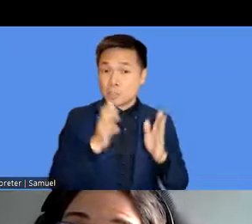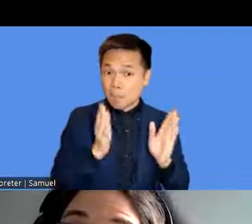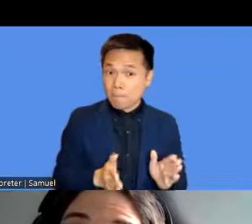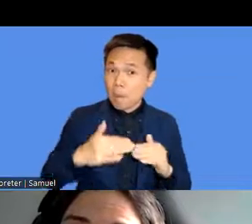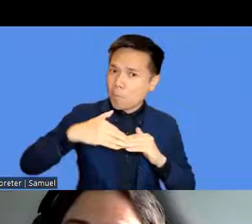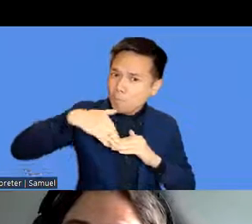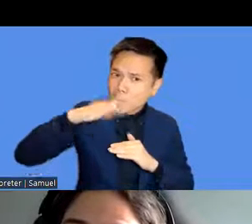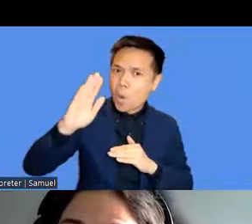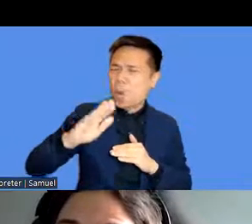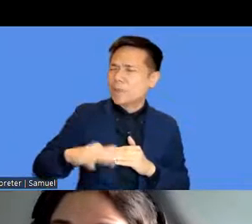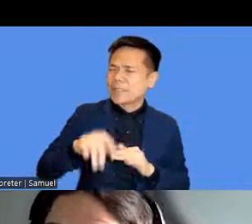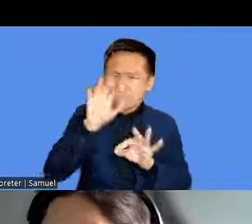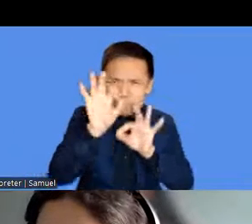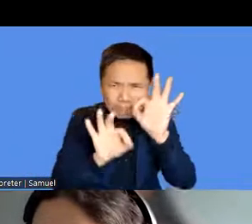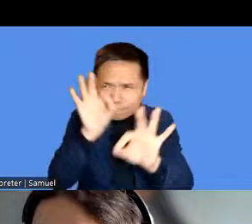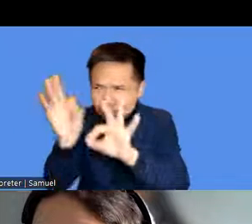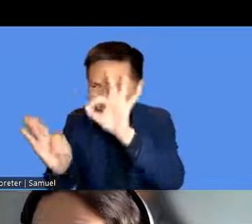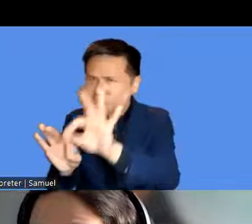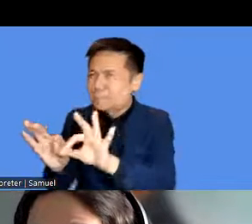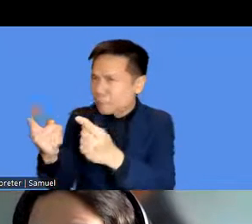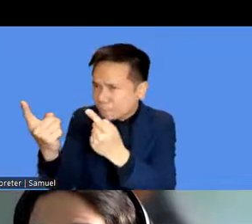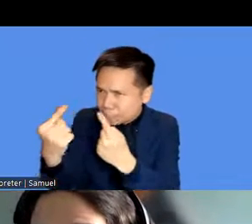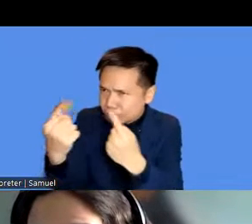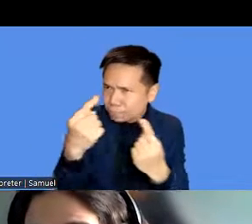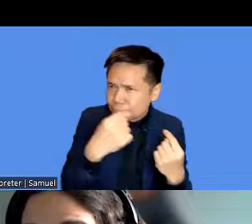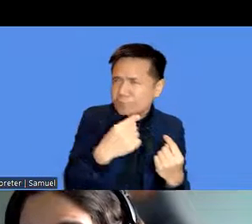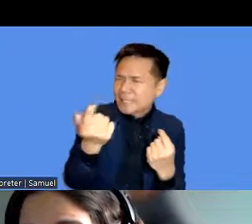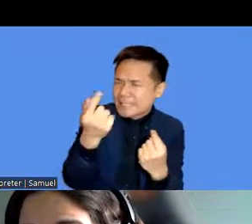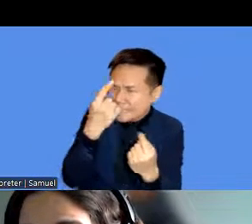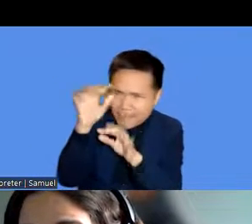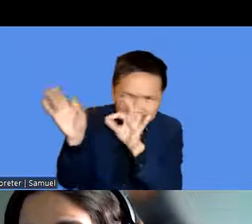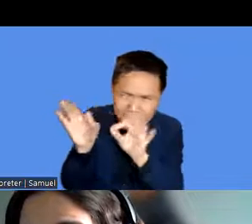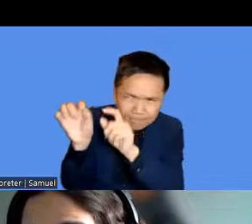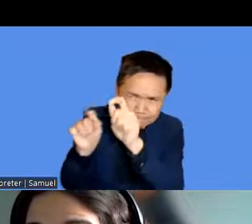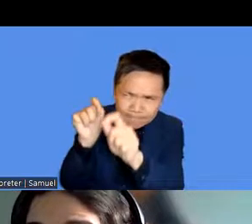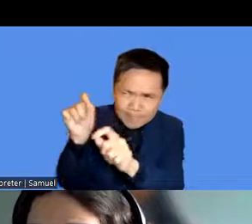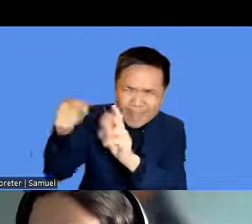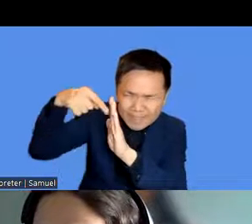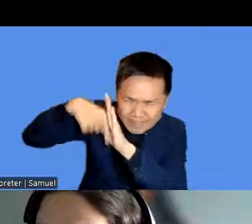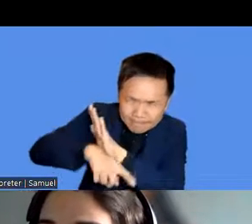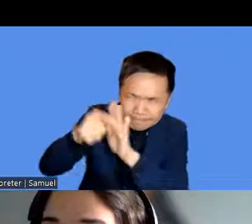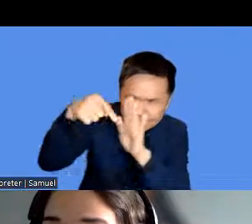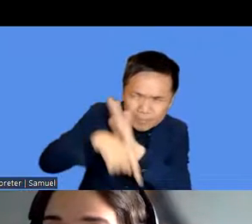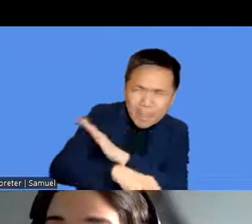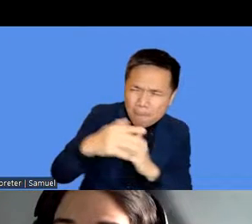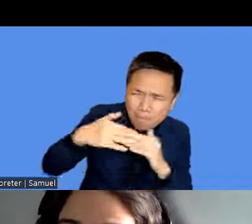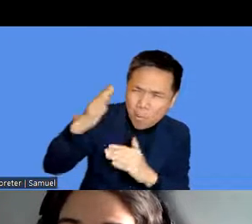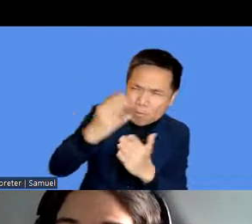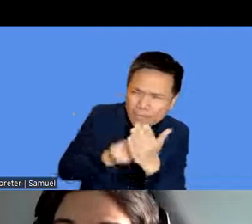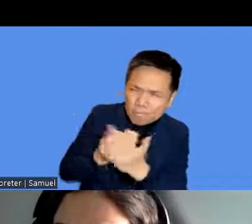and individual barriers and facilitators that can give us a better insight on the global